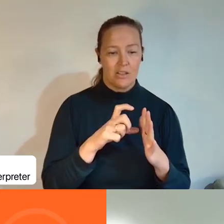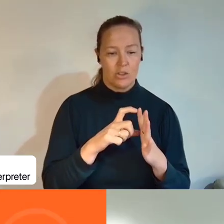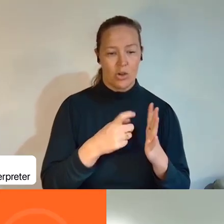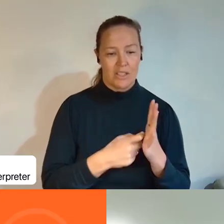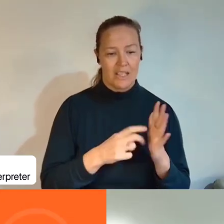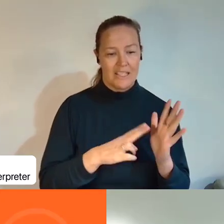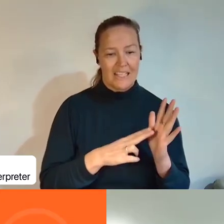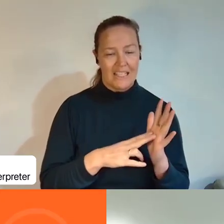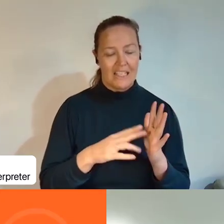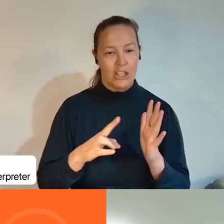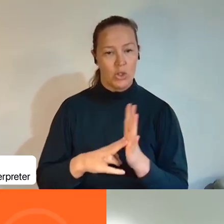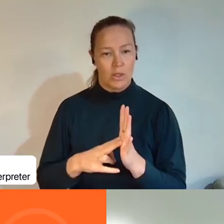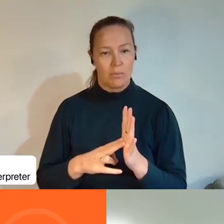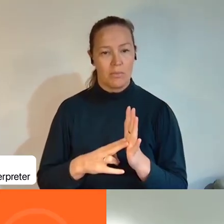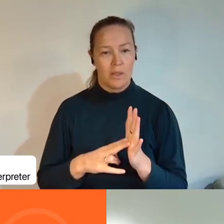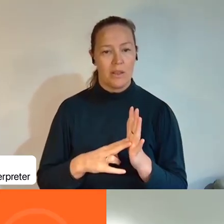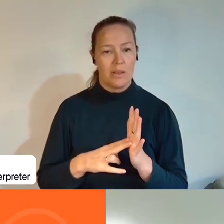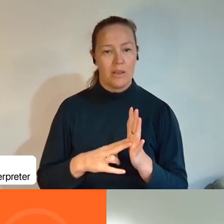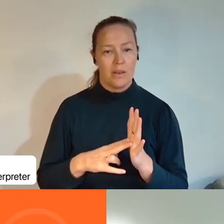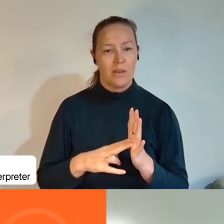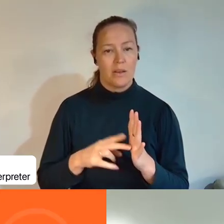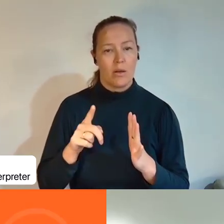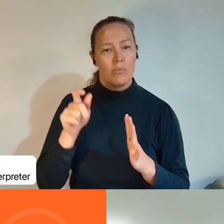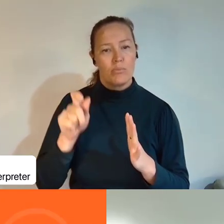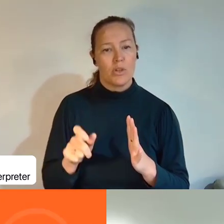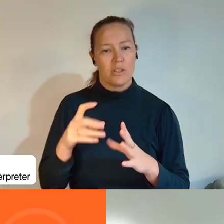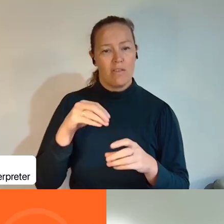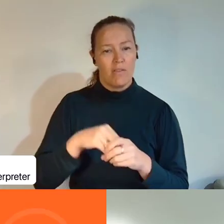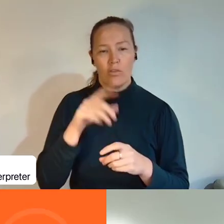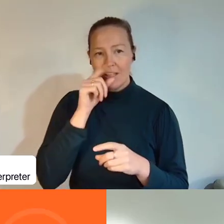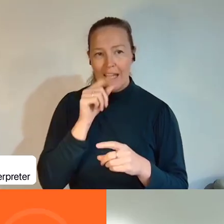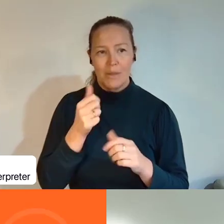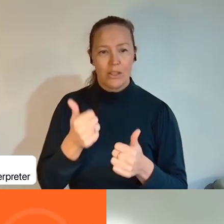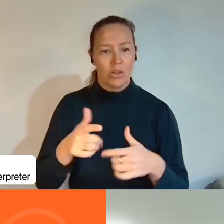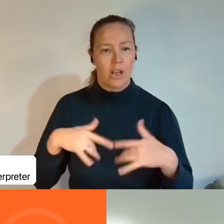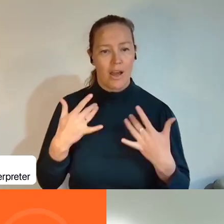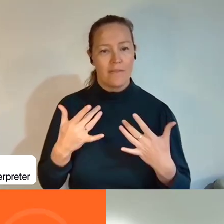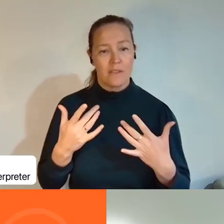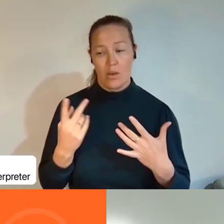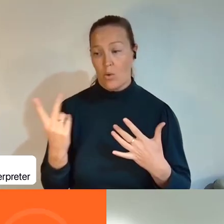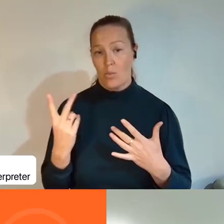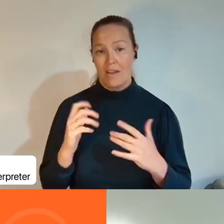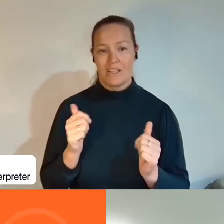and Ollie Goulden, who was involved with Enabling Good Lives, we did a thing for the neurodiversity